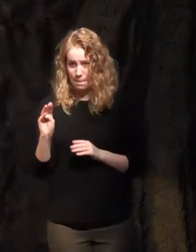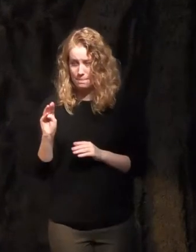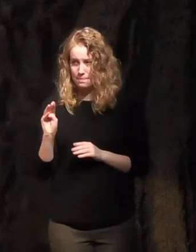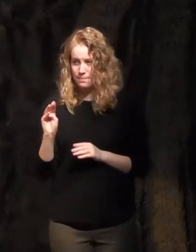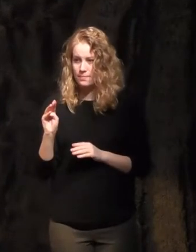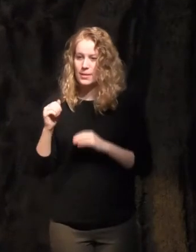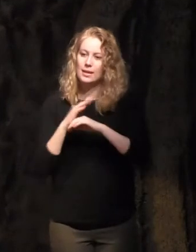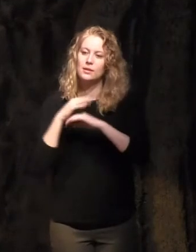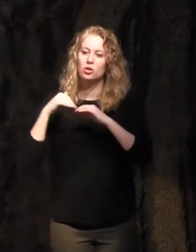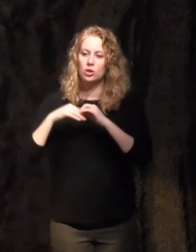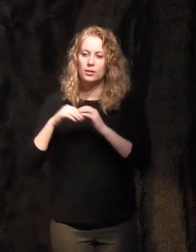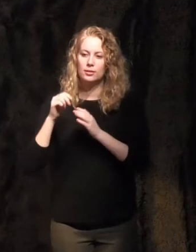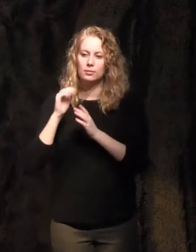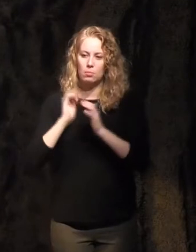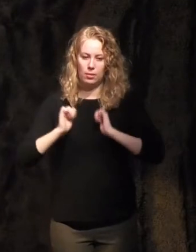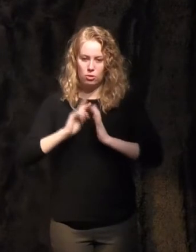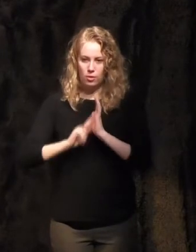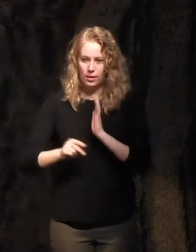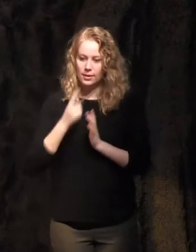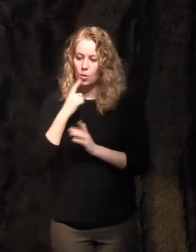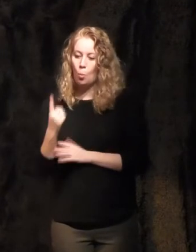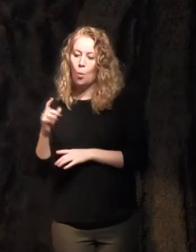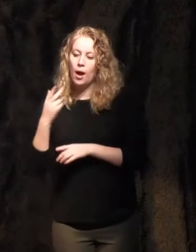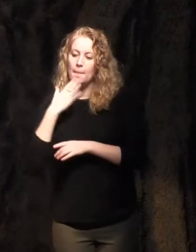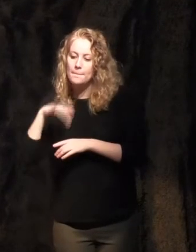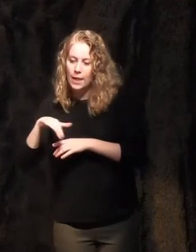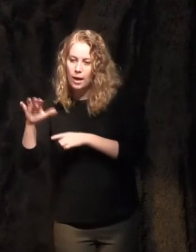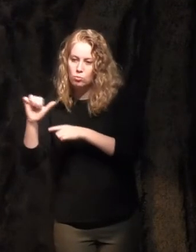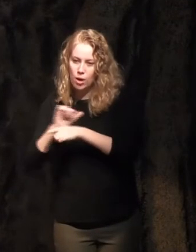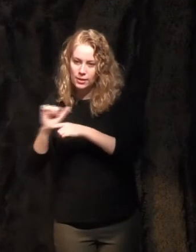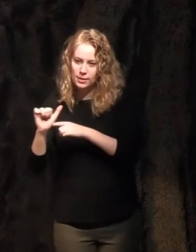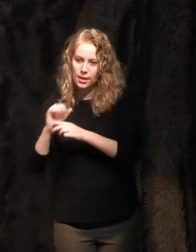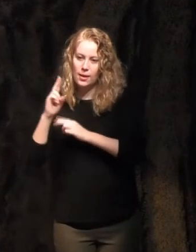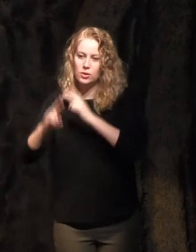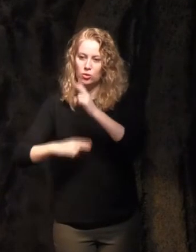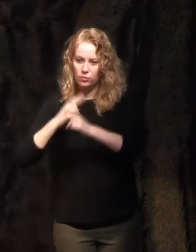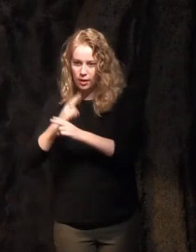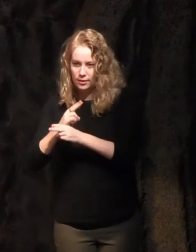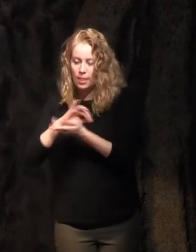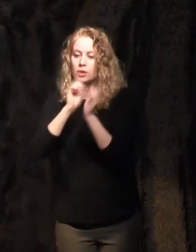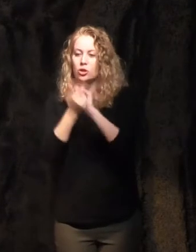indigenous playwright Kim Harvey says it's when one bad practice is universalized and turned into bad policy.